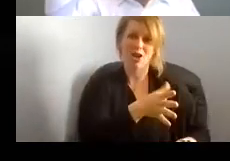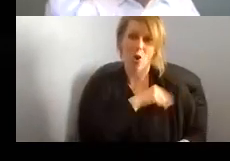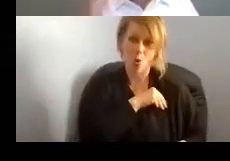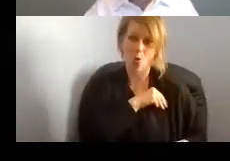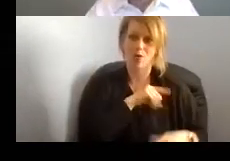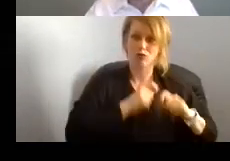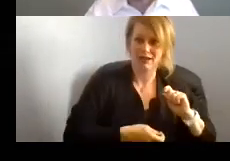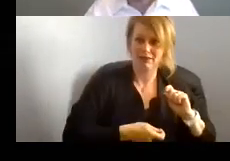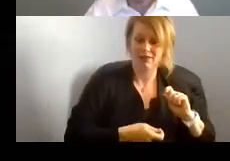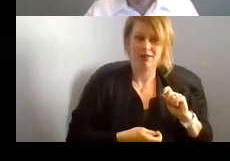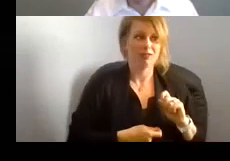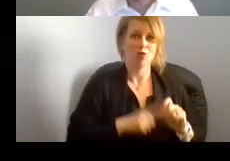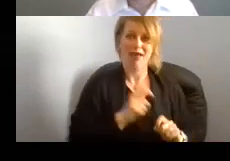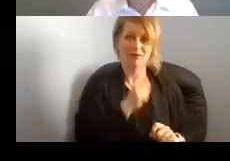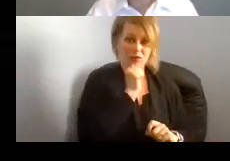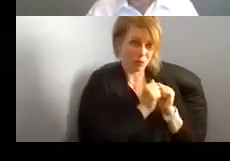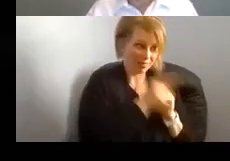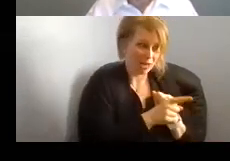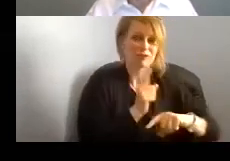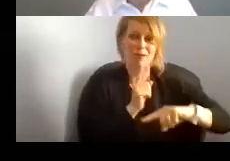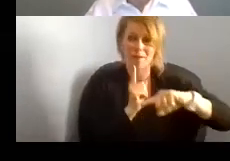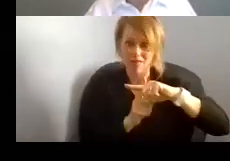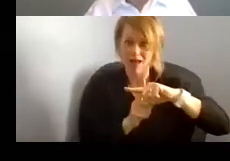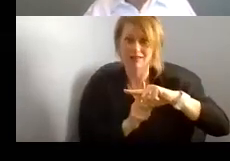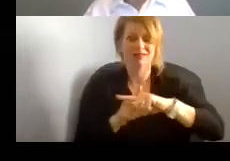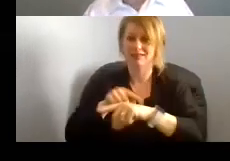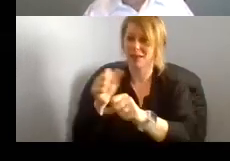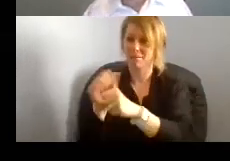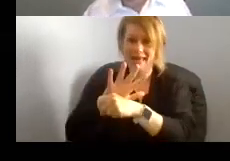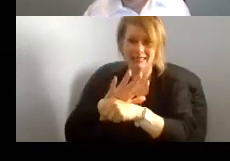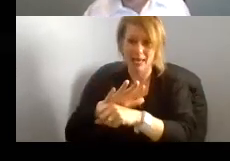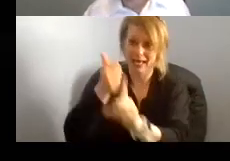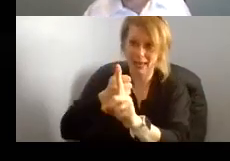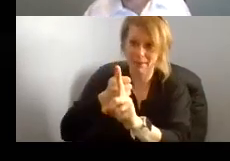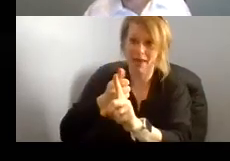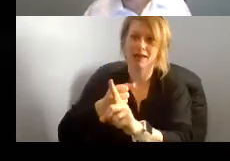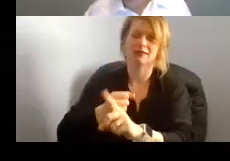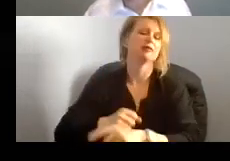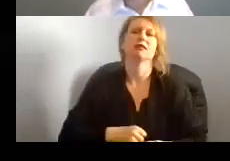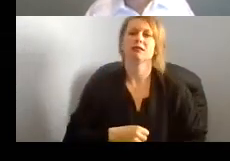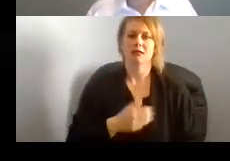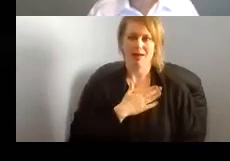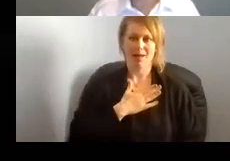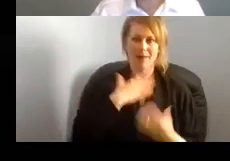with their grief, but they have to deal with the impact of the pandemic. Worries about their own health and others they care about and for,